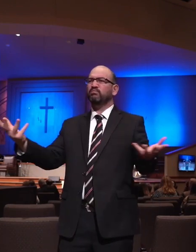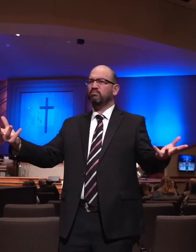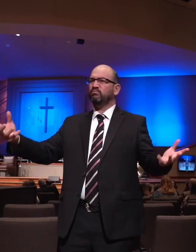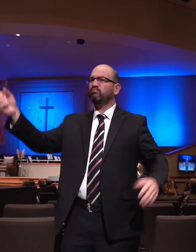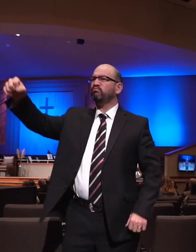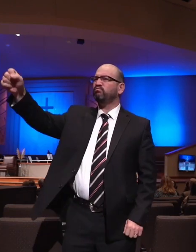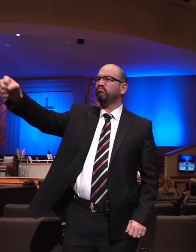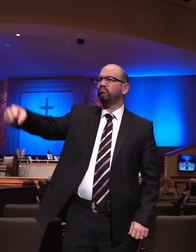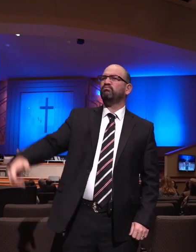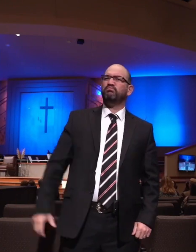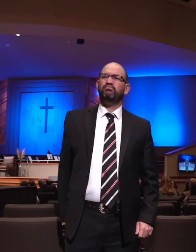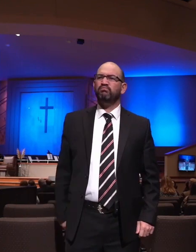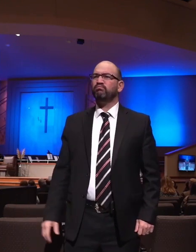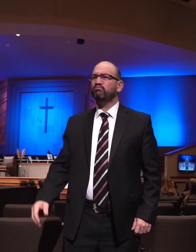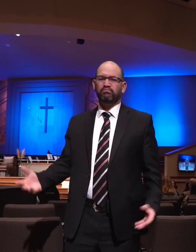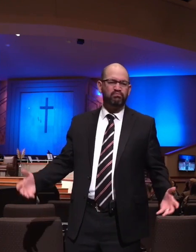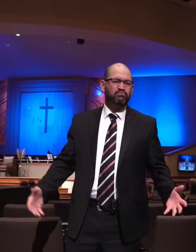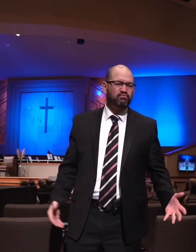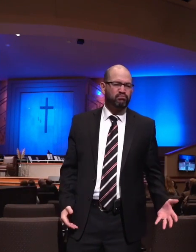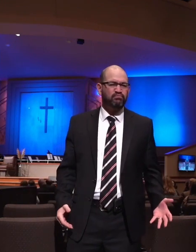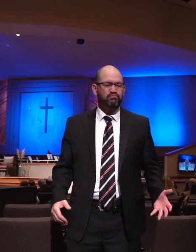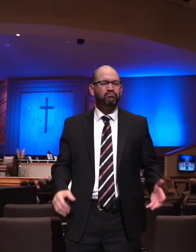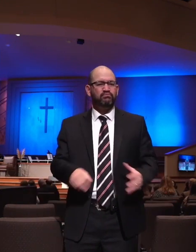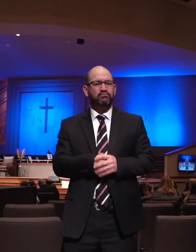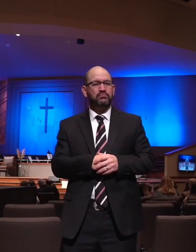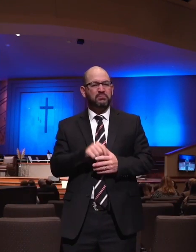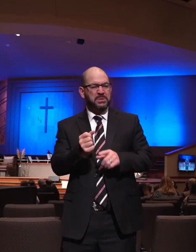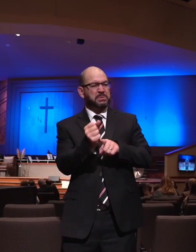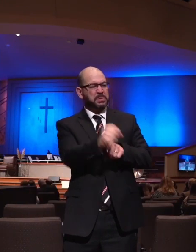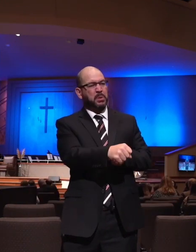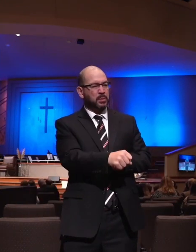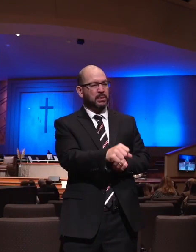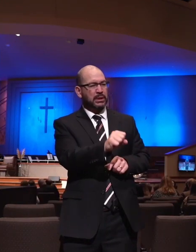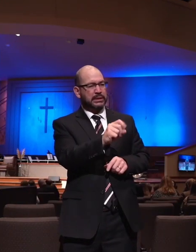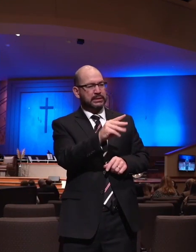victories especially in the northern kingdom of Israel